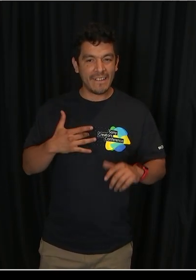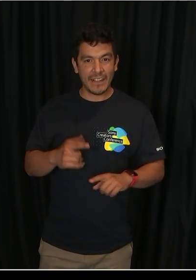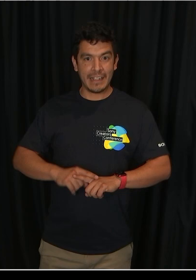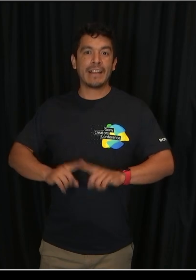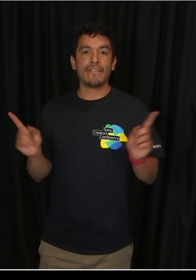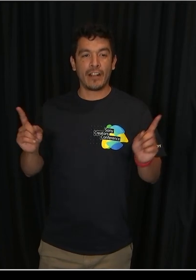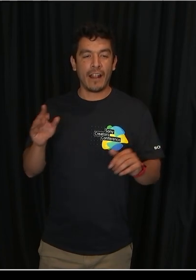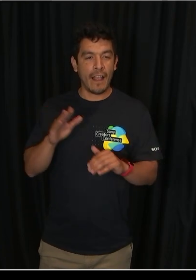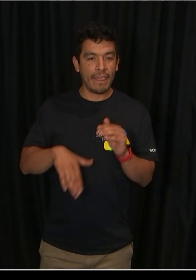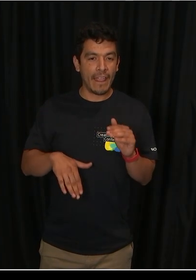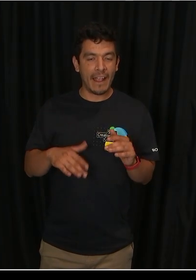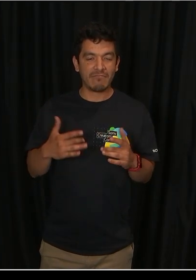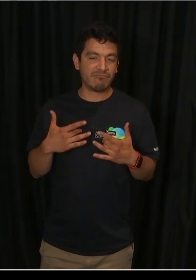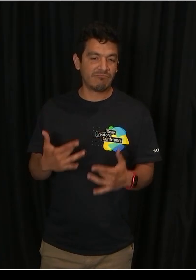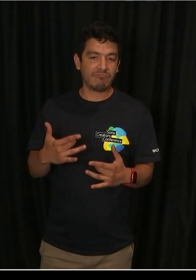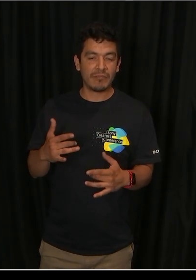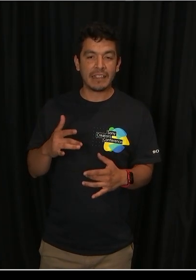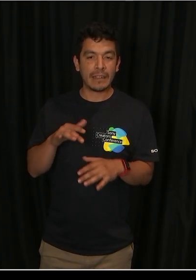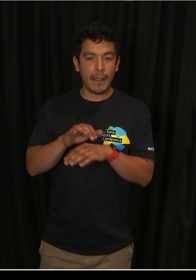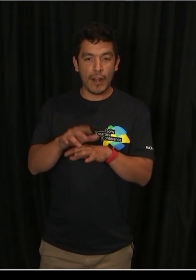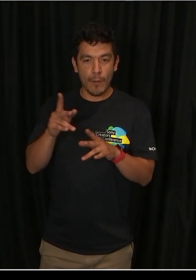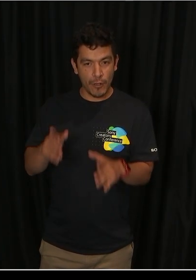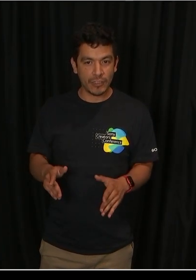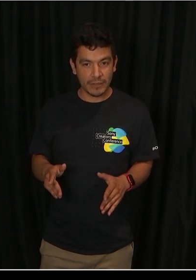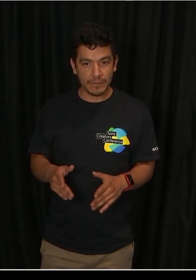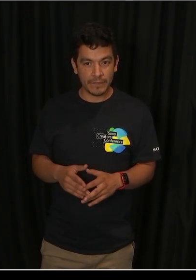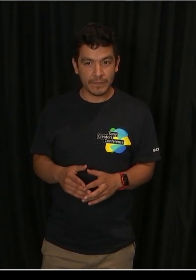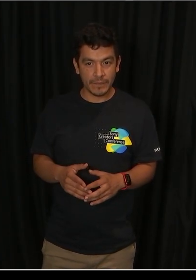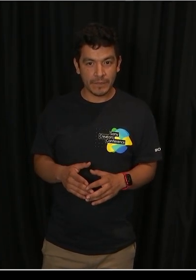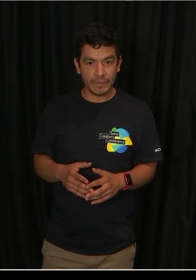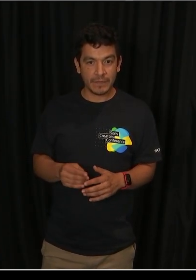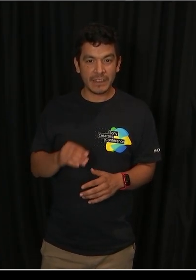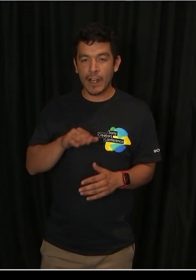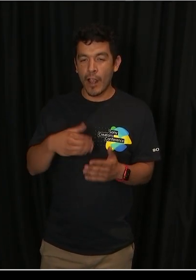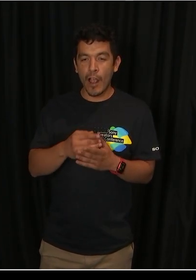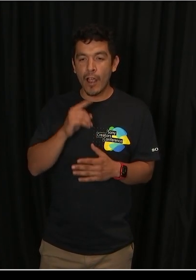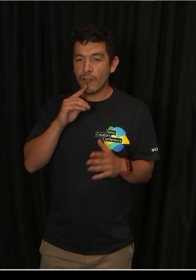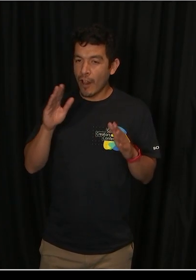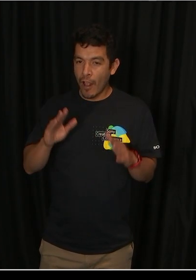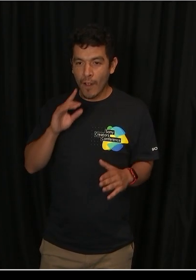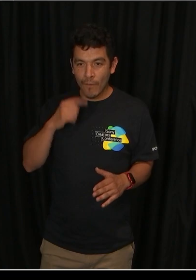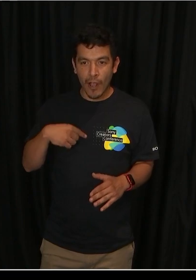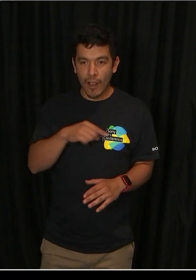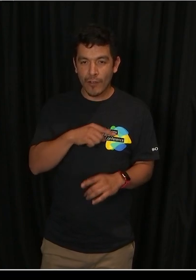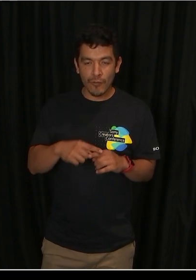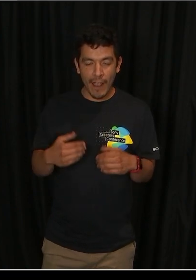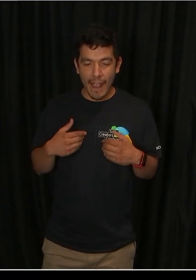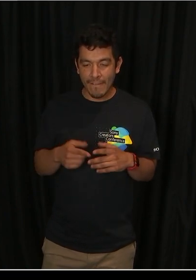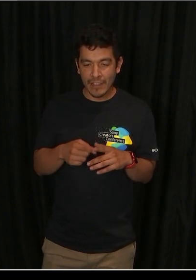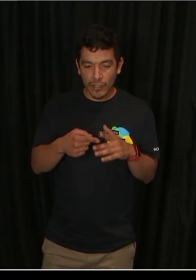than a typical Spider person. And this stuff is all really awesome for us to have as a starting point.